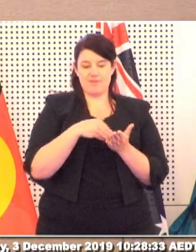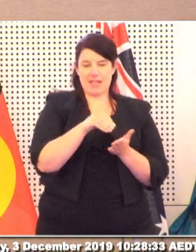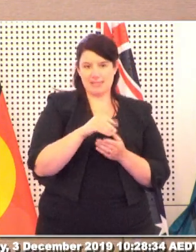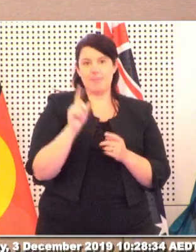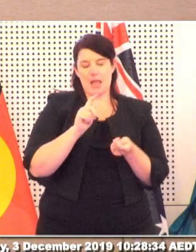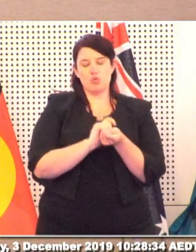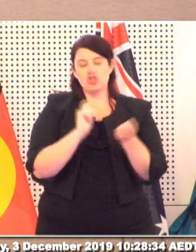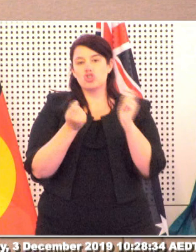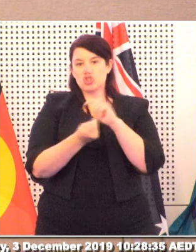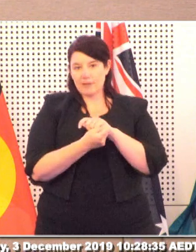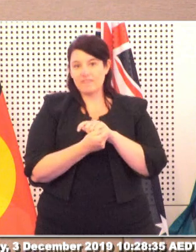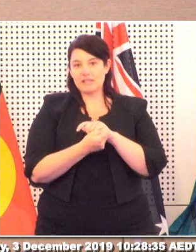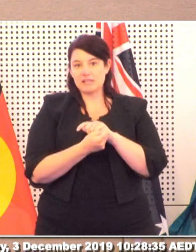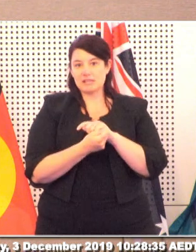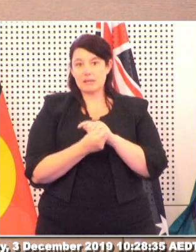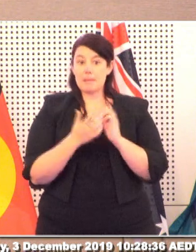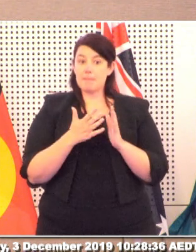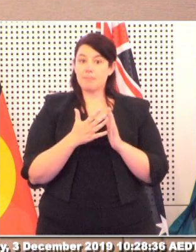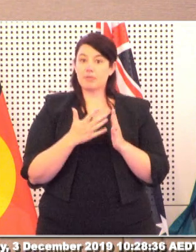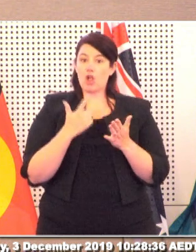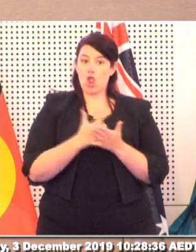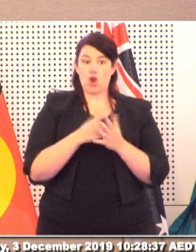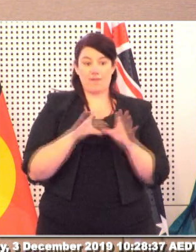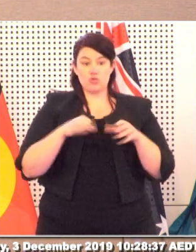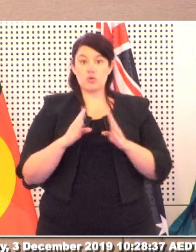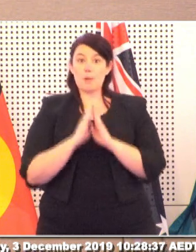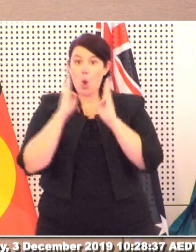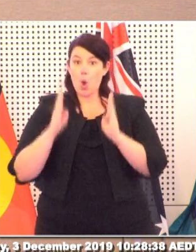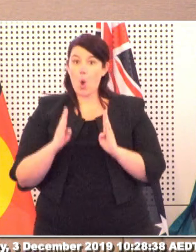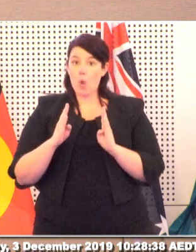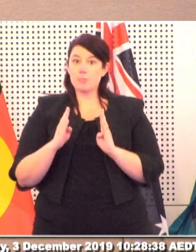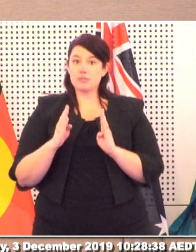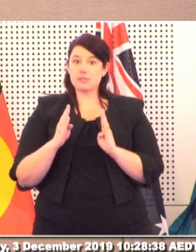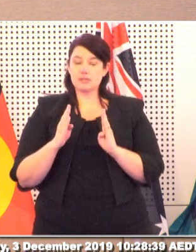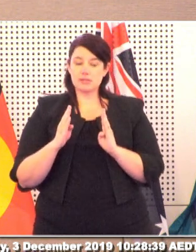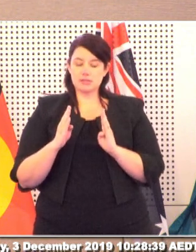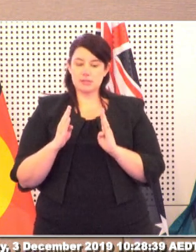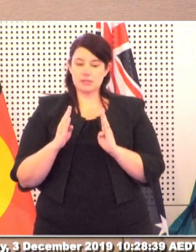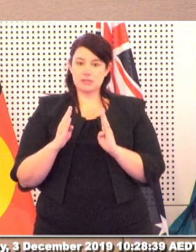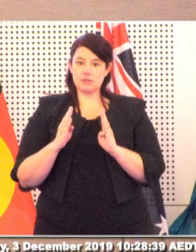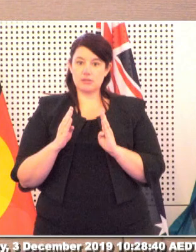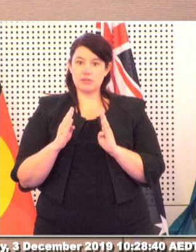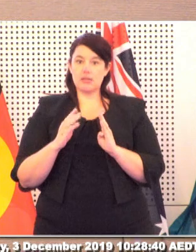shift where quite a substantial number of group homes were delivered by nongovernment organisation,